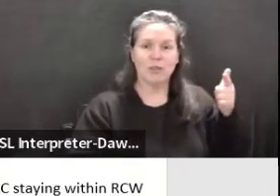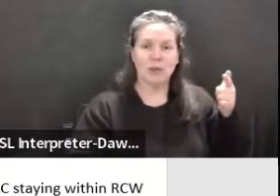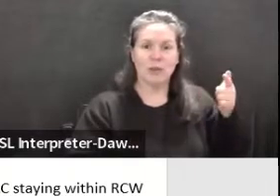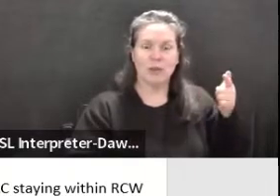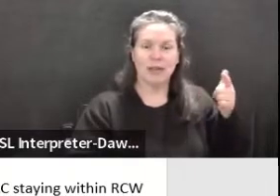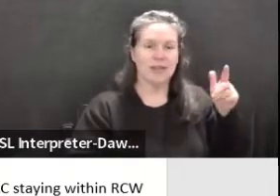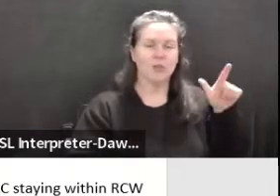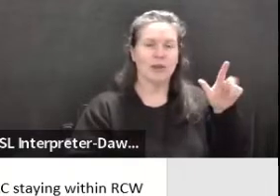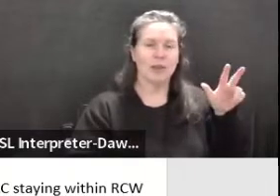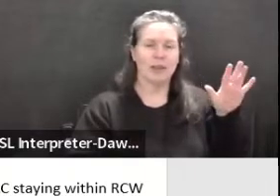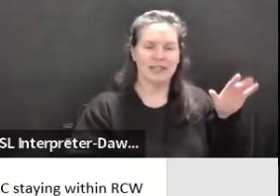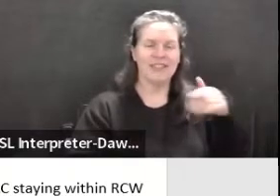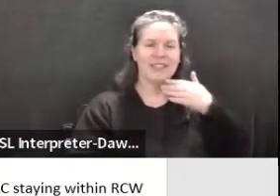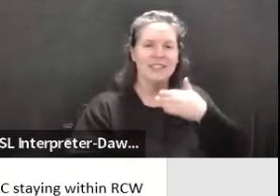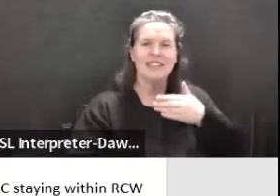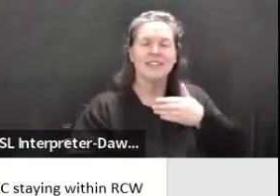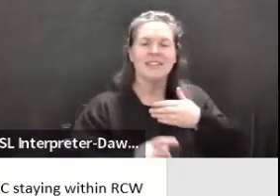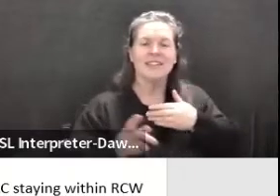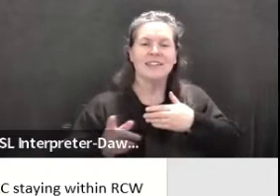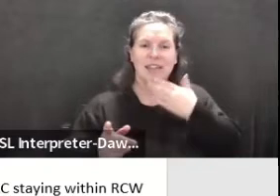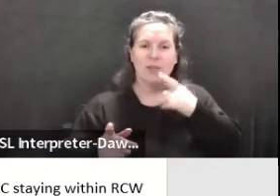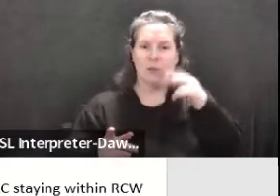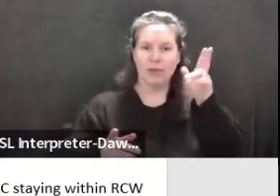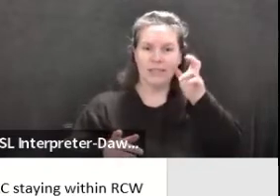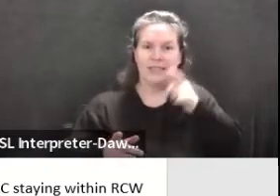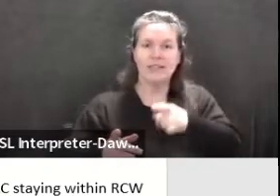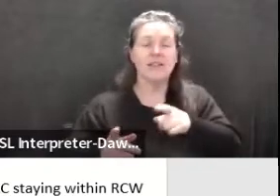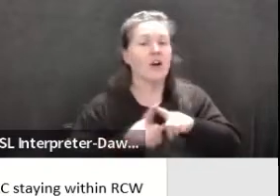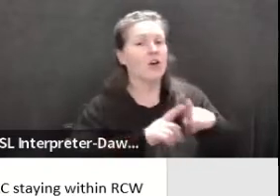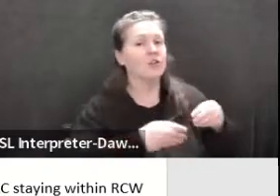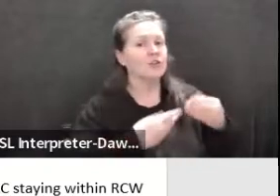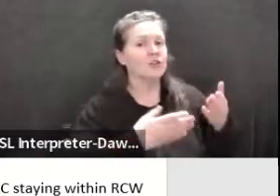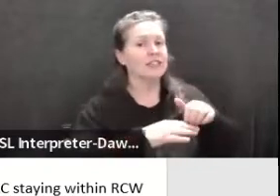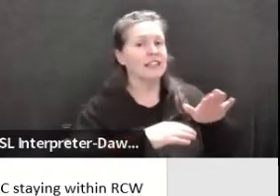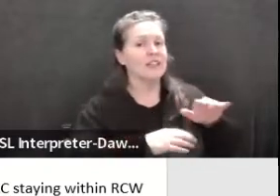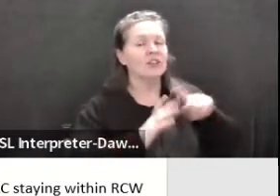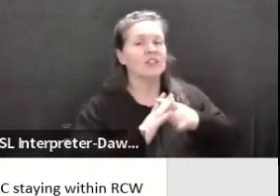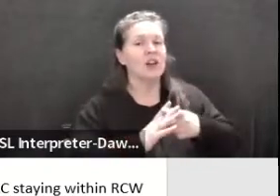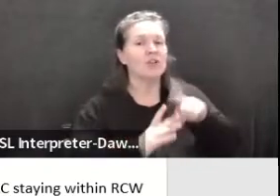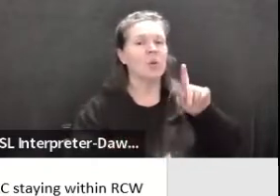[Ashley] Thank you, and by the way, the delivery starts 1/1/2024.